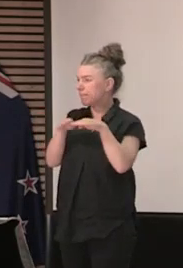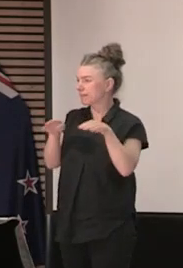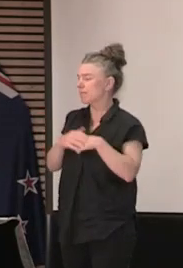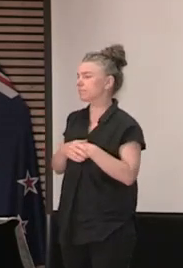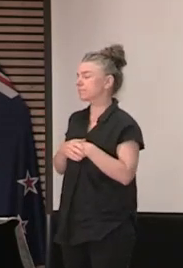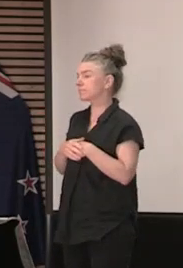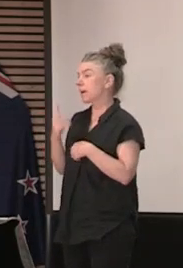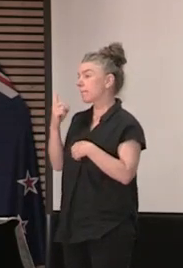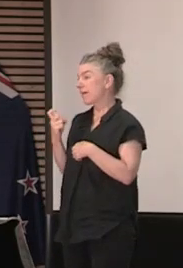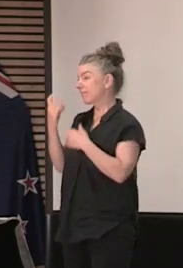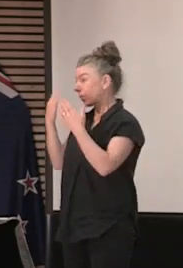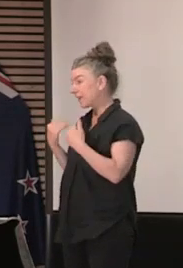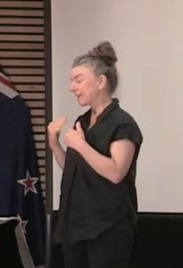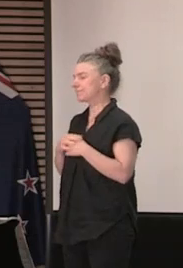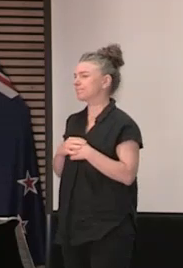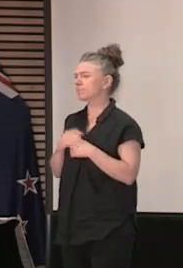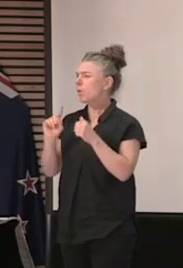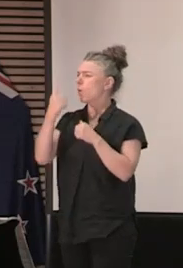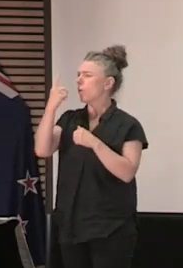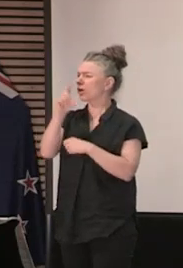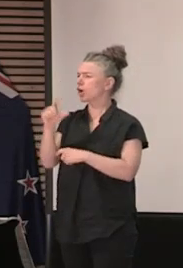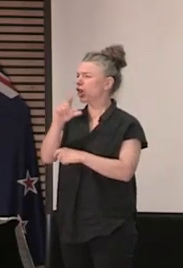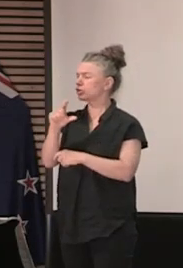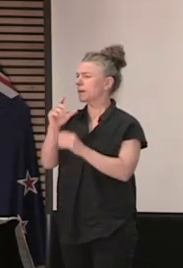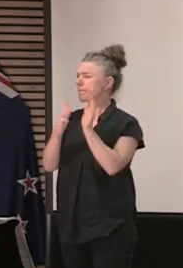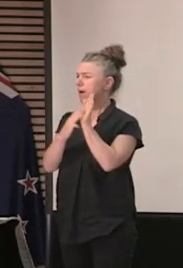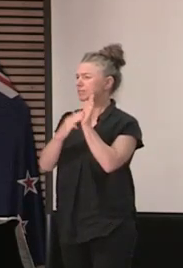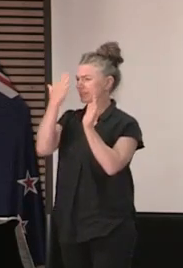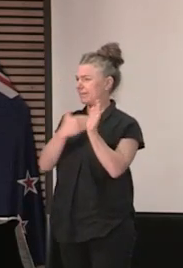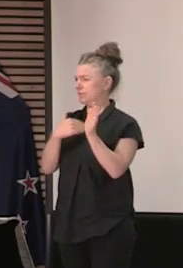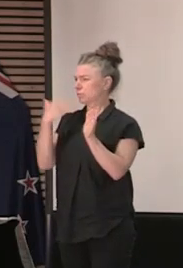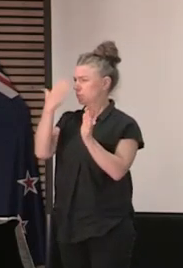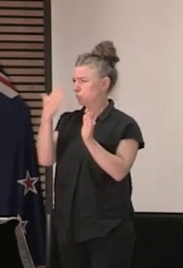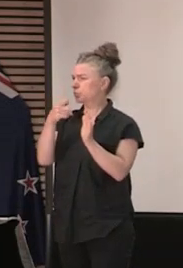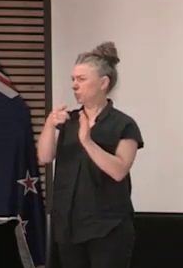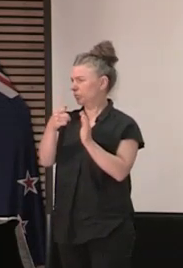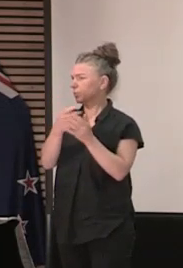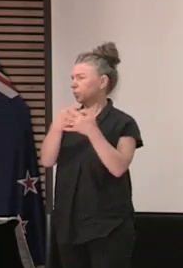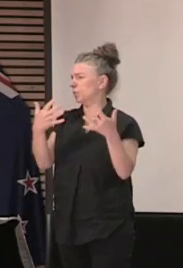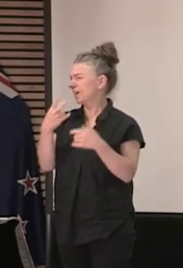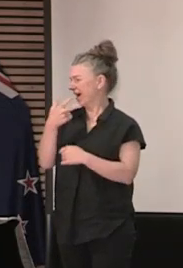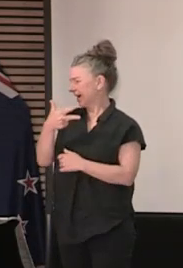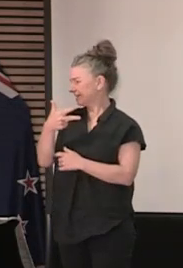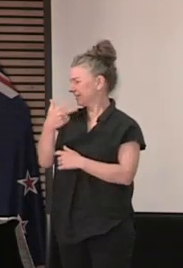. the Marist College cluster. with 84 cases. . . In terms of laboratory. testing, yesterday, there were.